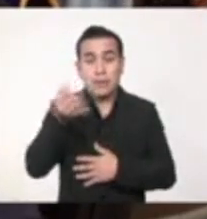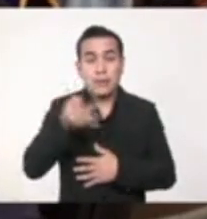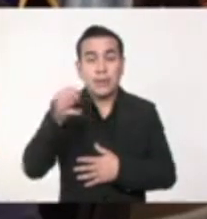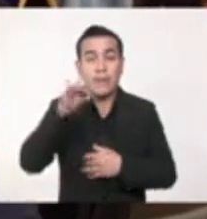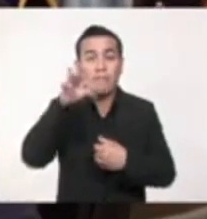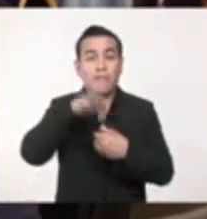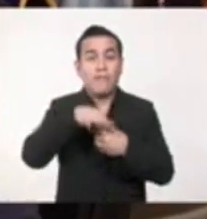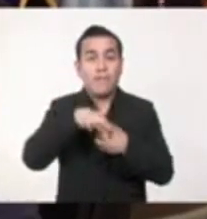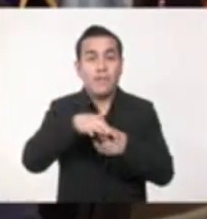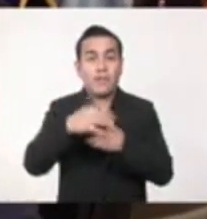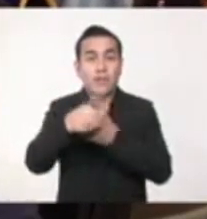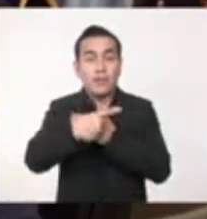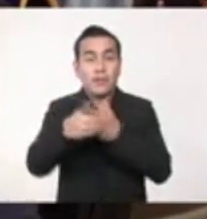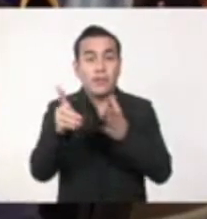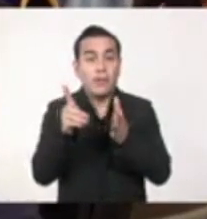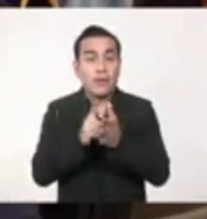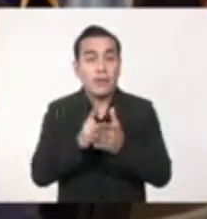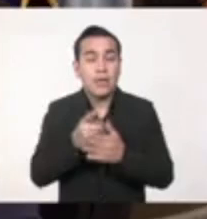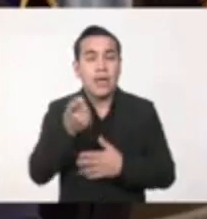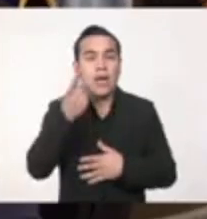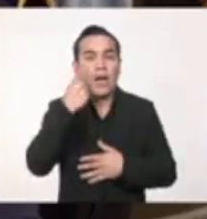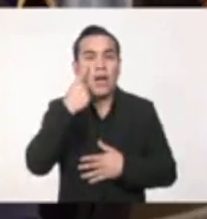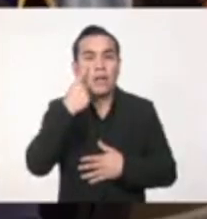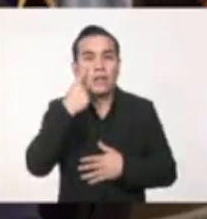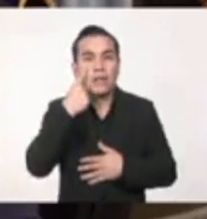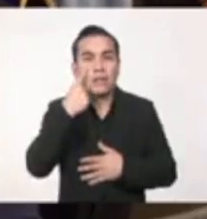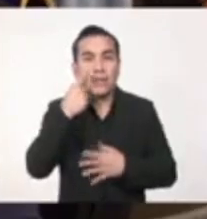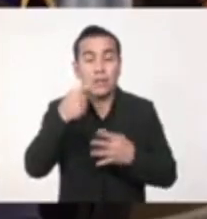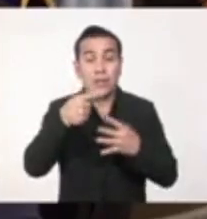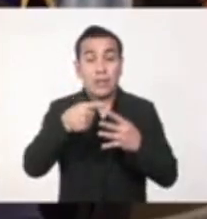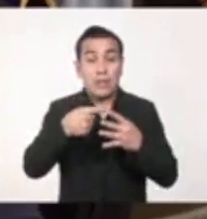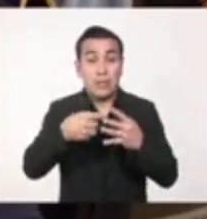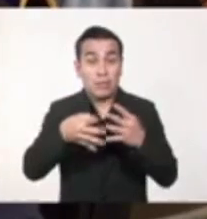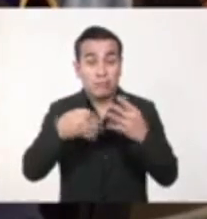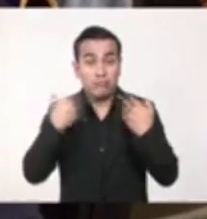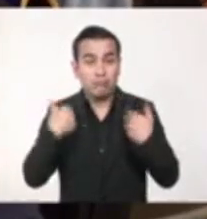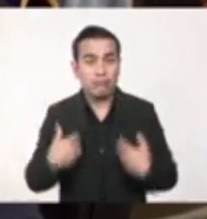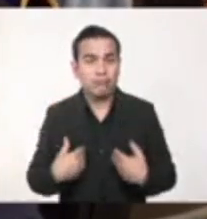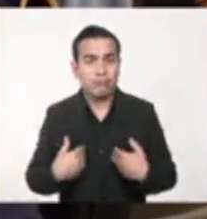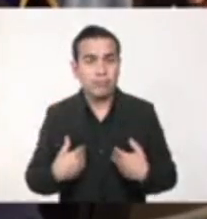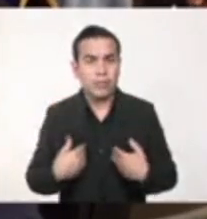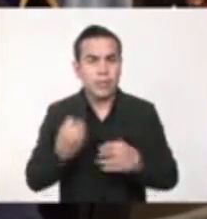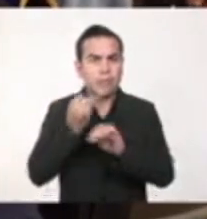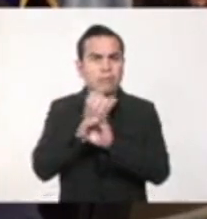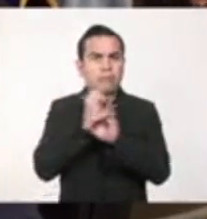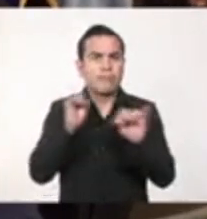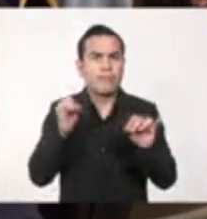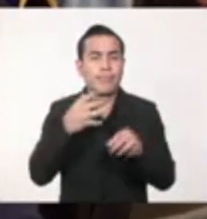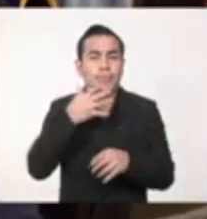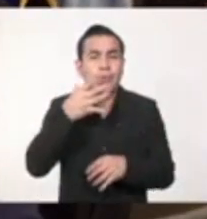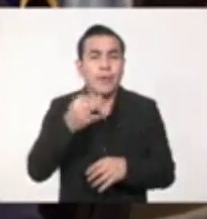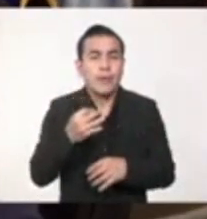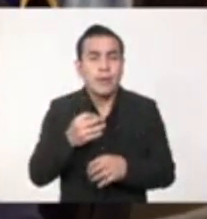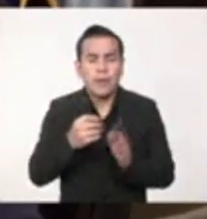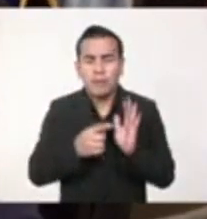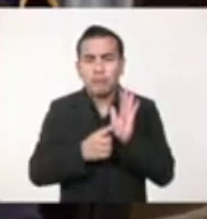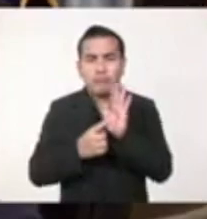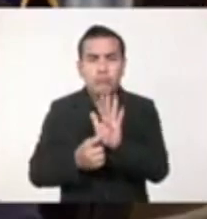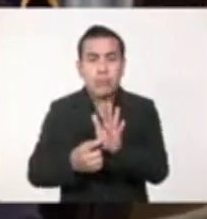that, where is the sovereign's right ? Where is the representatives of the people? If the deputies reached